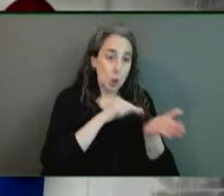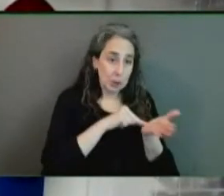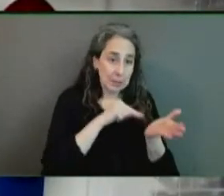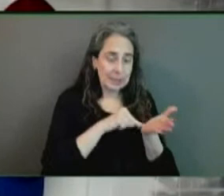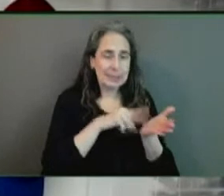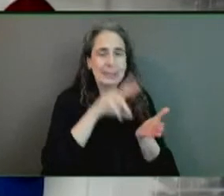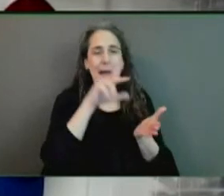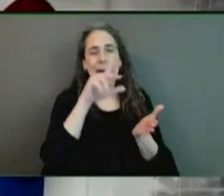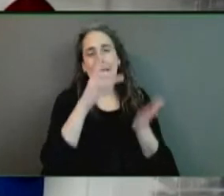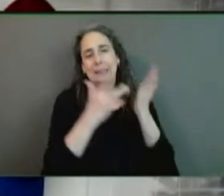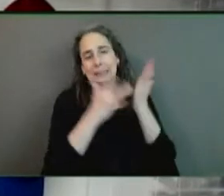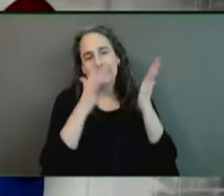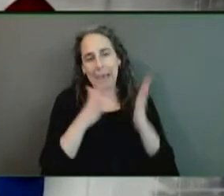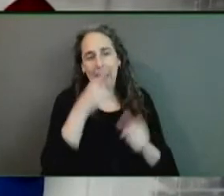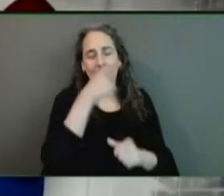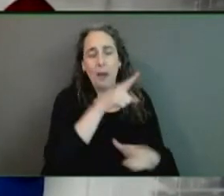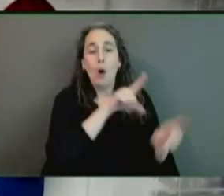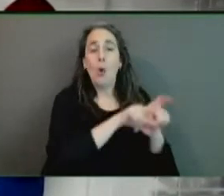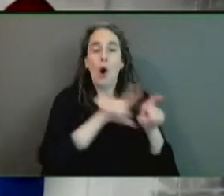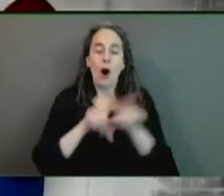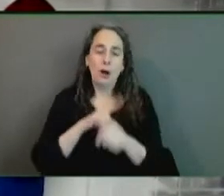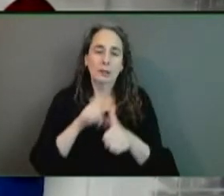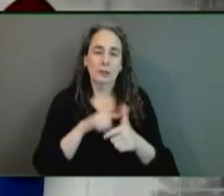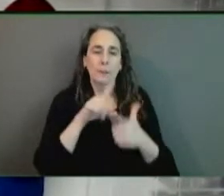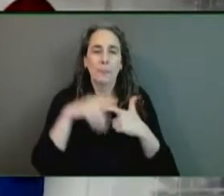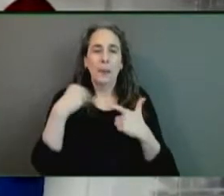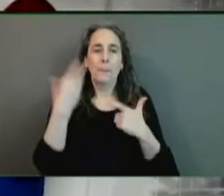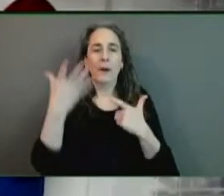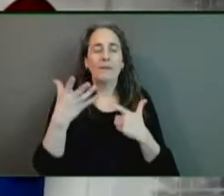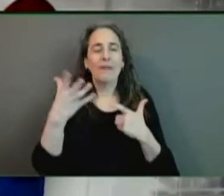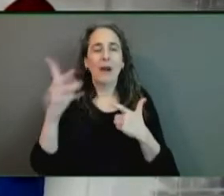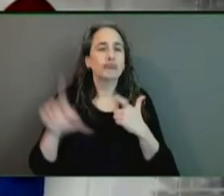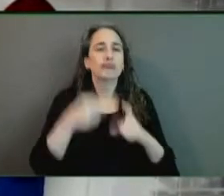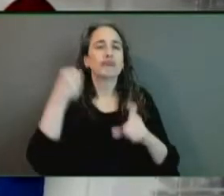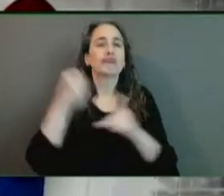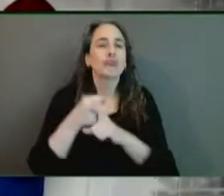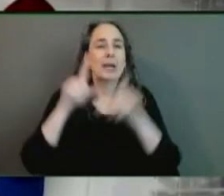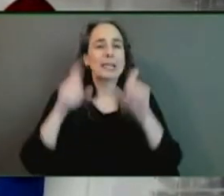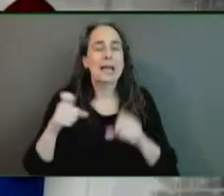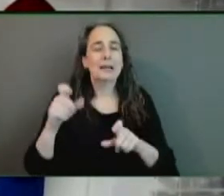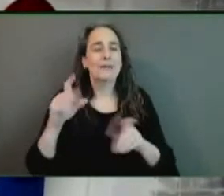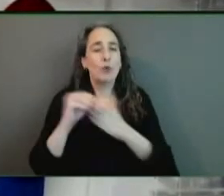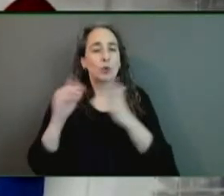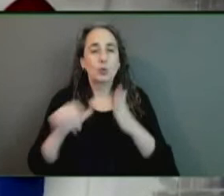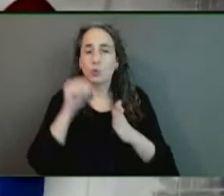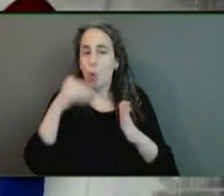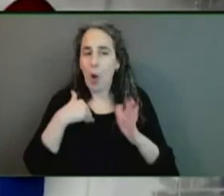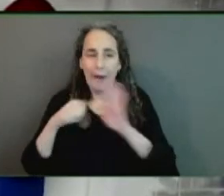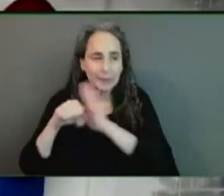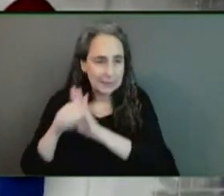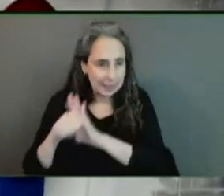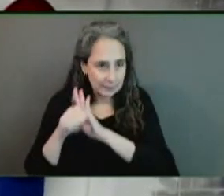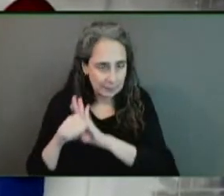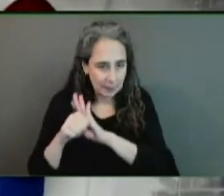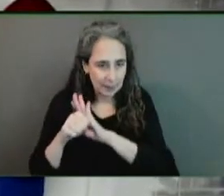health Ah! You know, nurses and text there and we're also